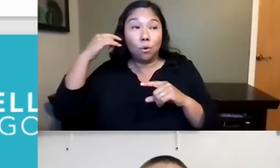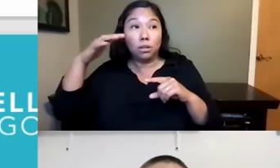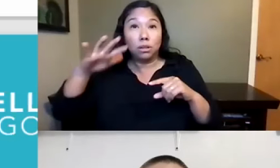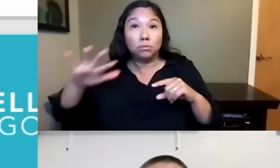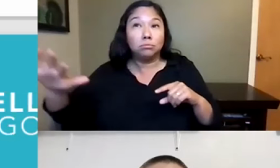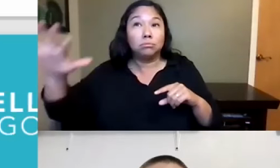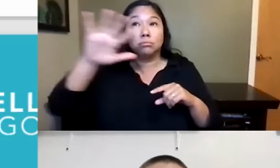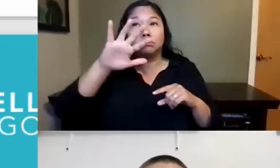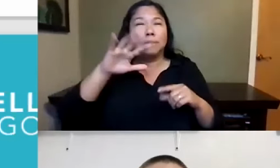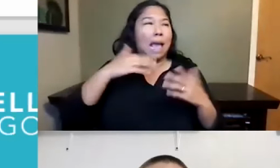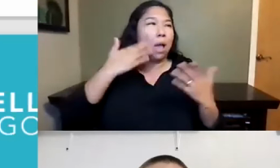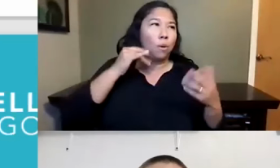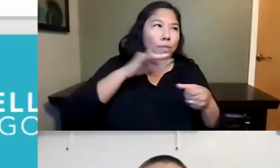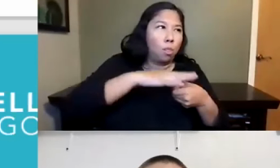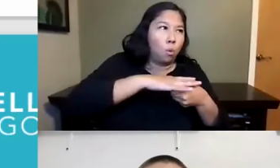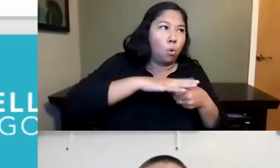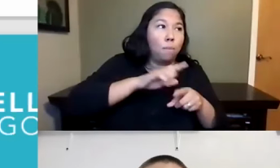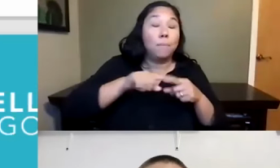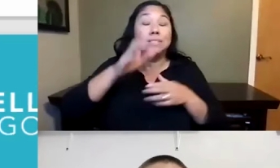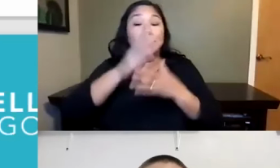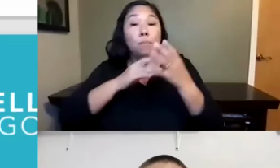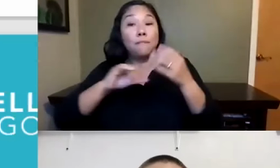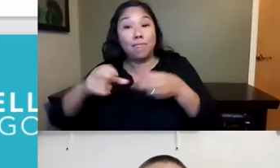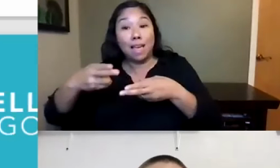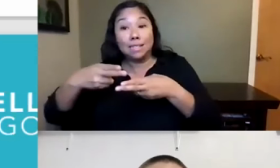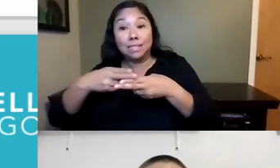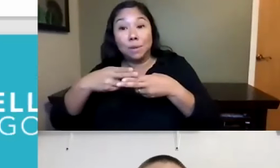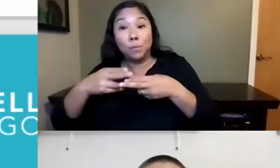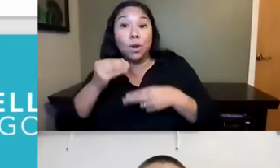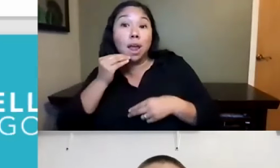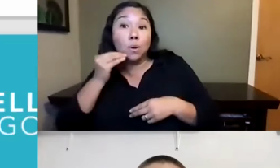some of the temporary housing is becoming permanently available as well,